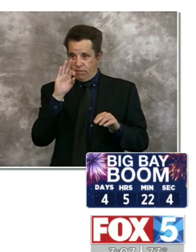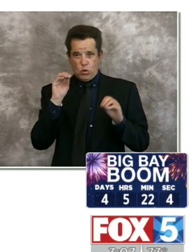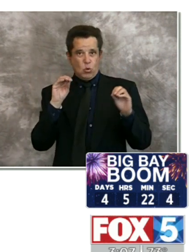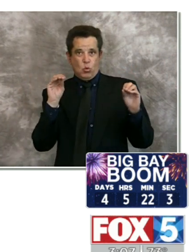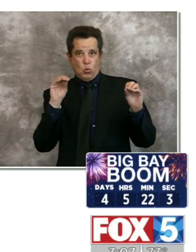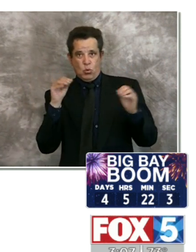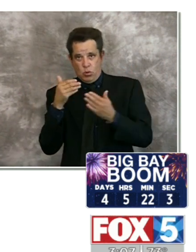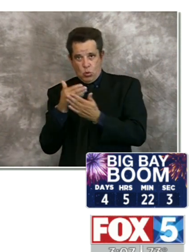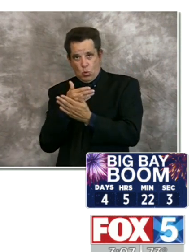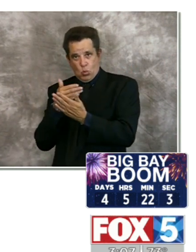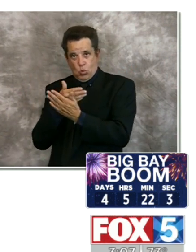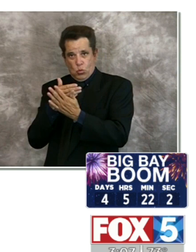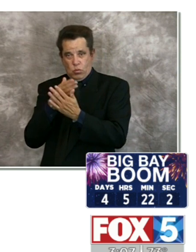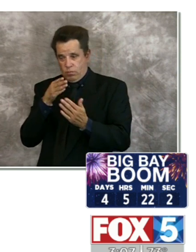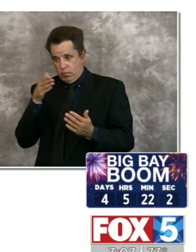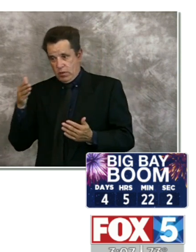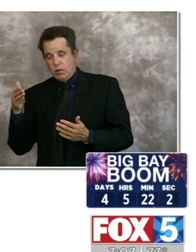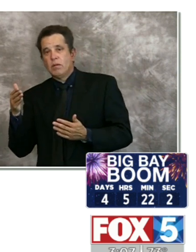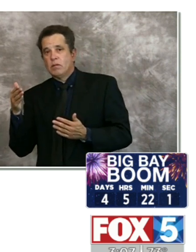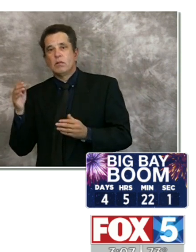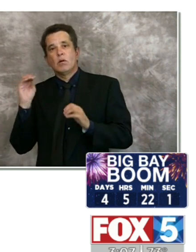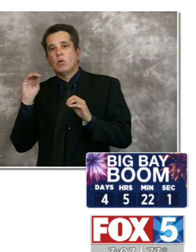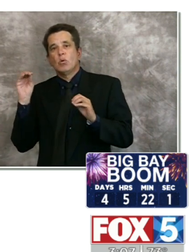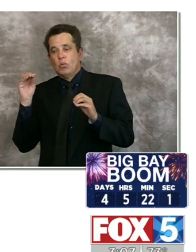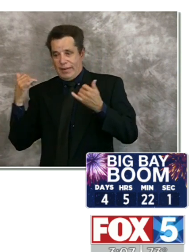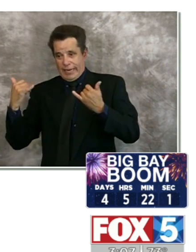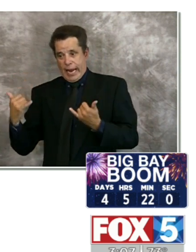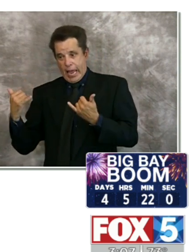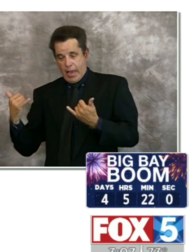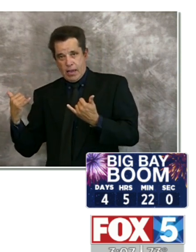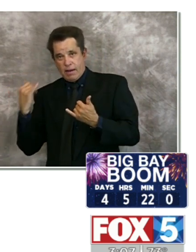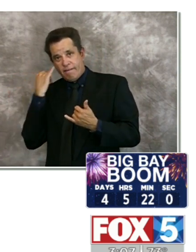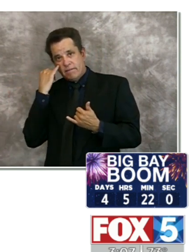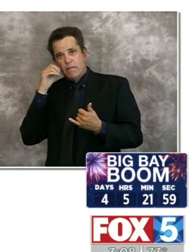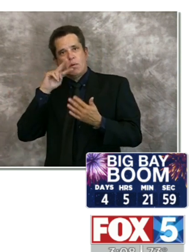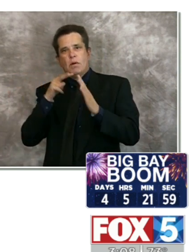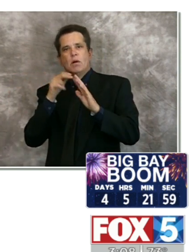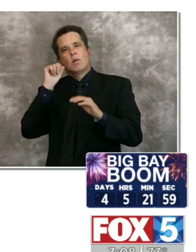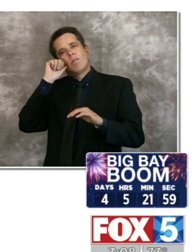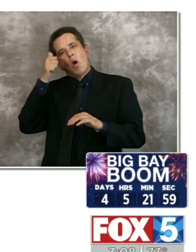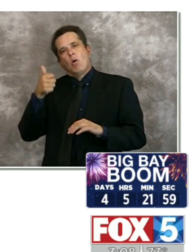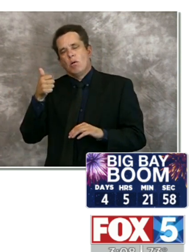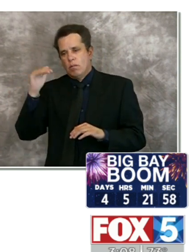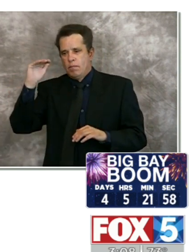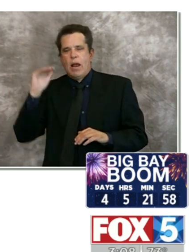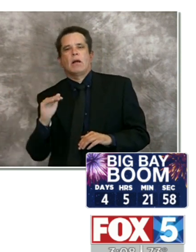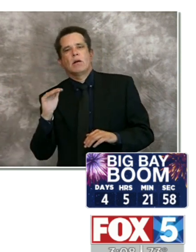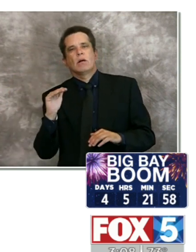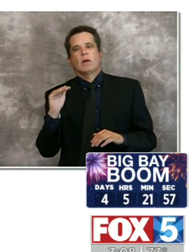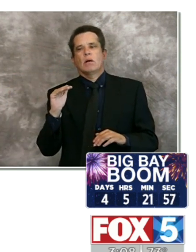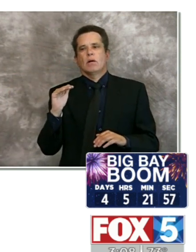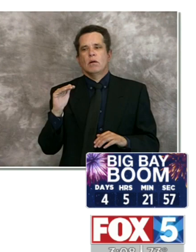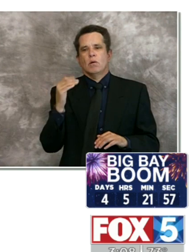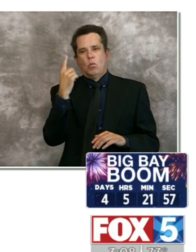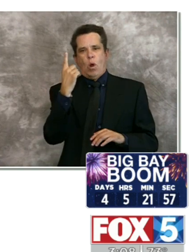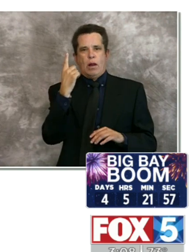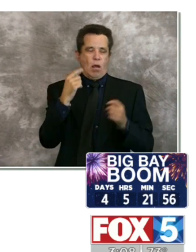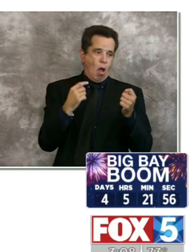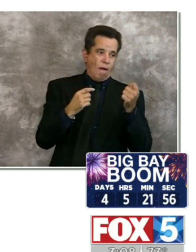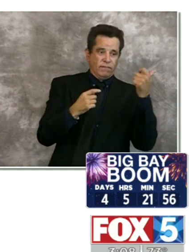FROM JUNE 23RD THROUGH JUNE 29TH AS IF WE HAVE NO NEW